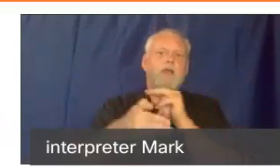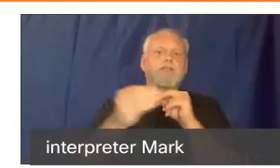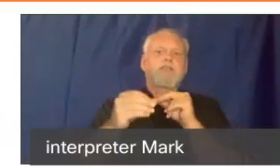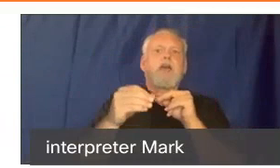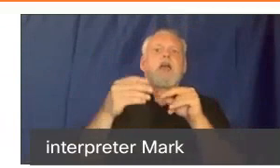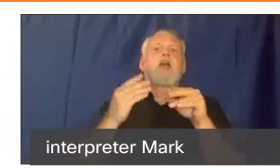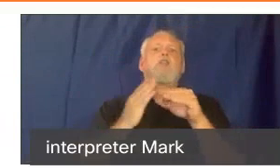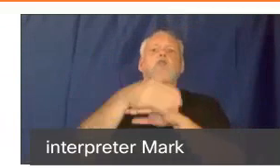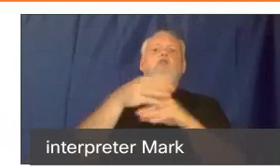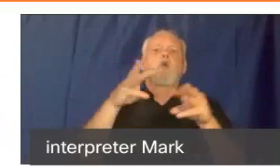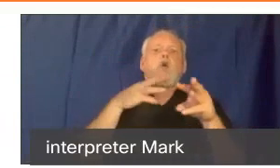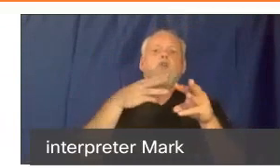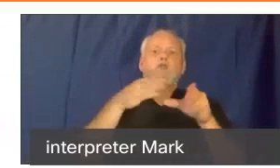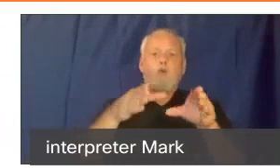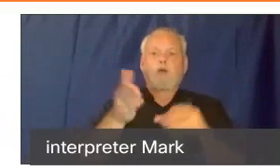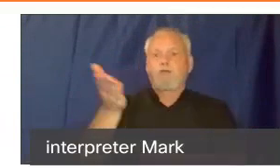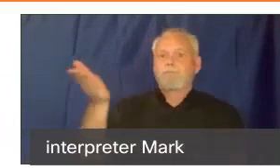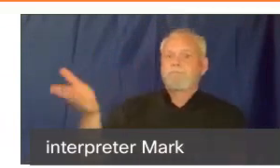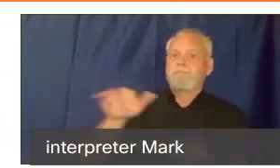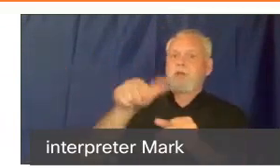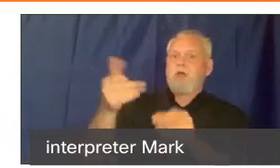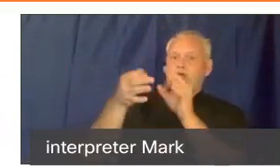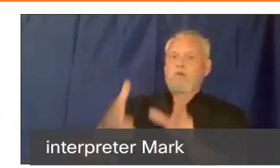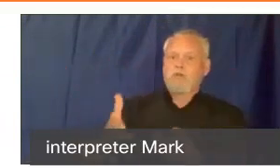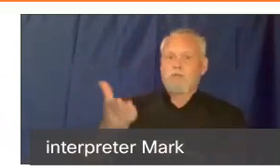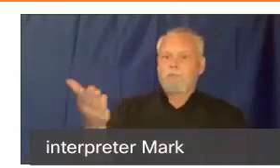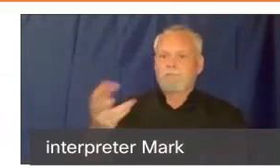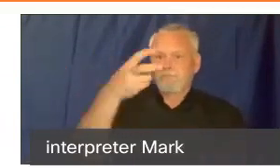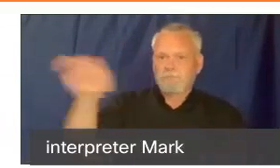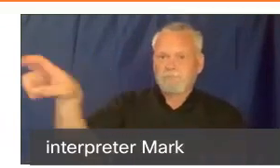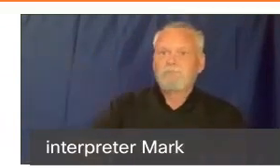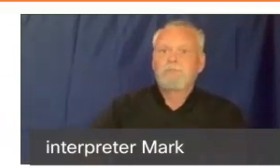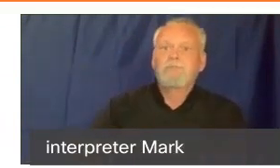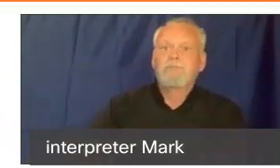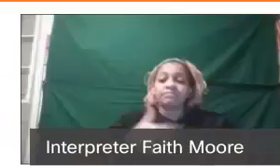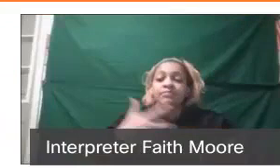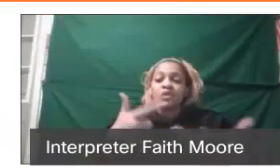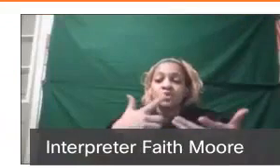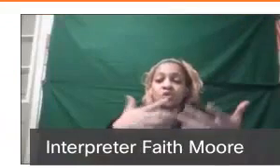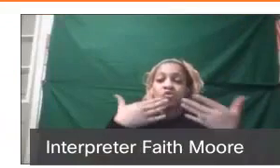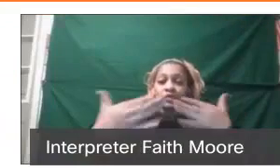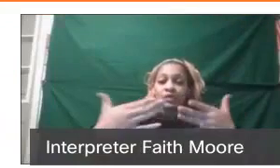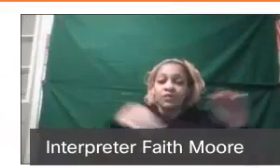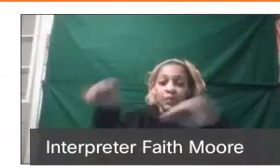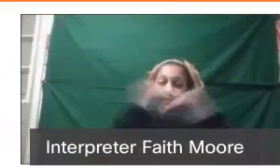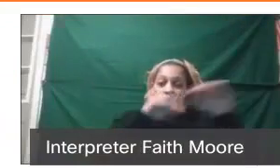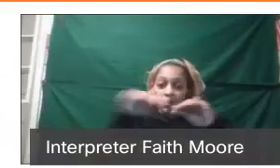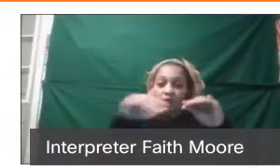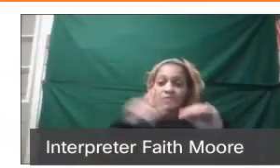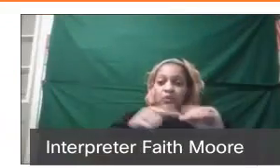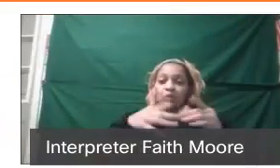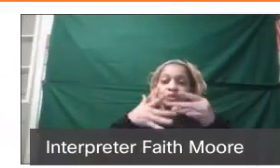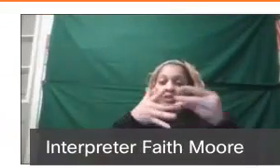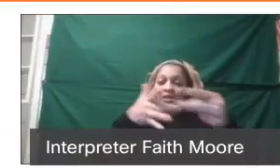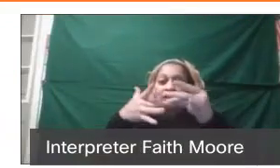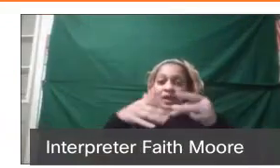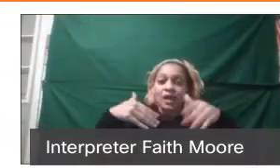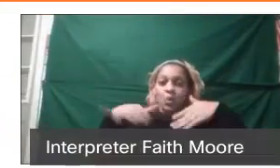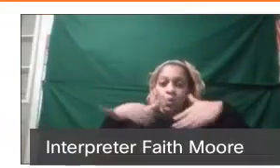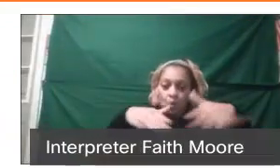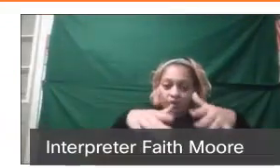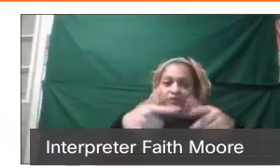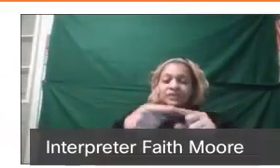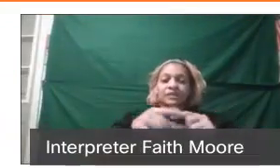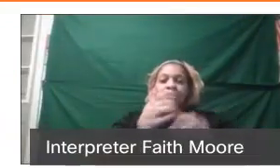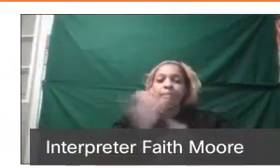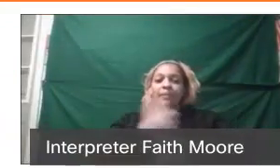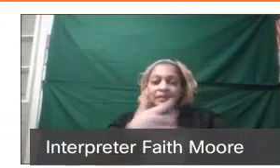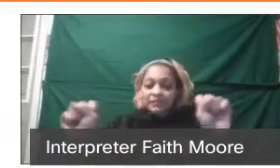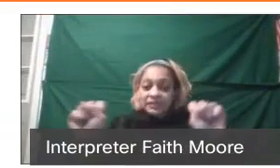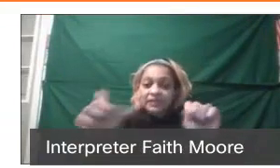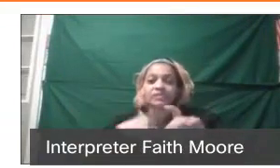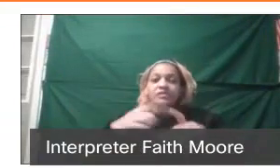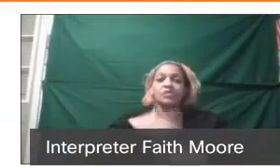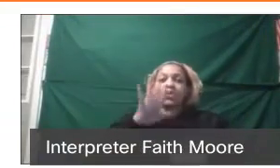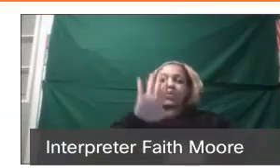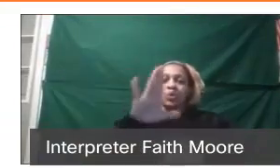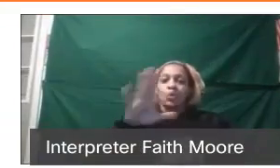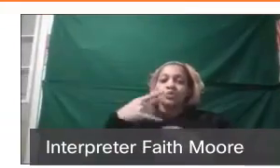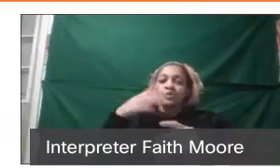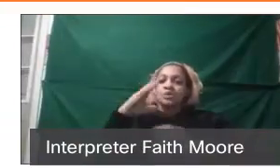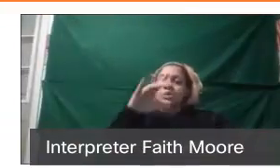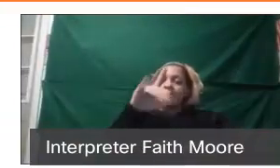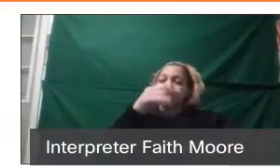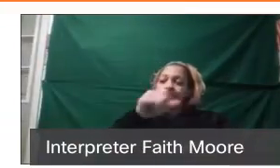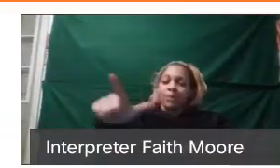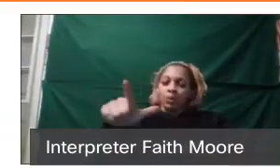It's very good for you to move the guy wires and make those save pinch points that utility polls are really challenging because.